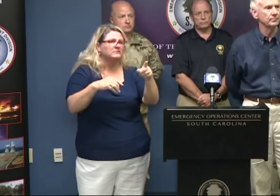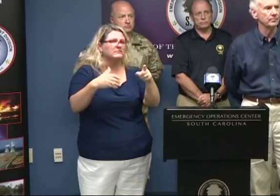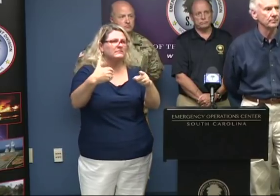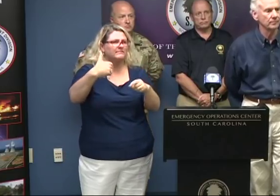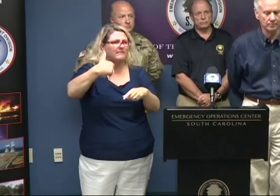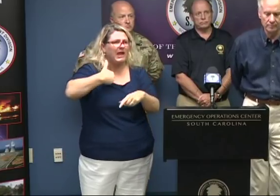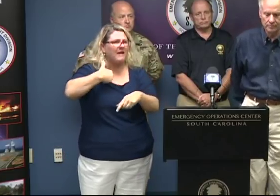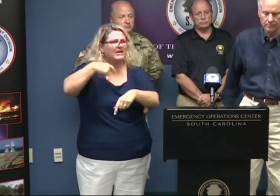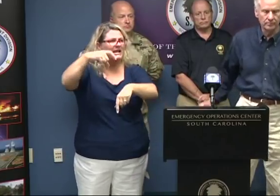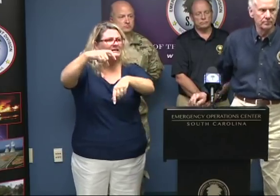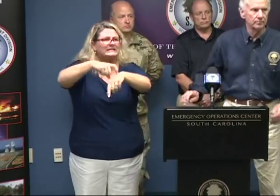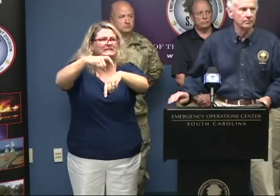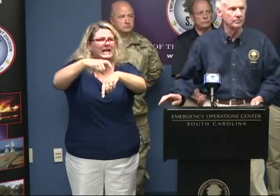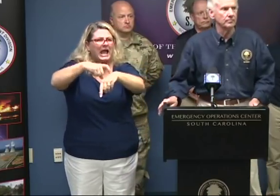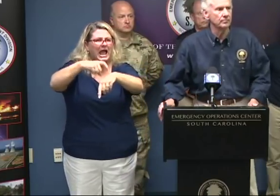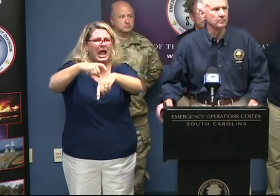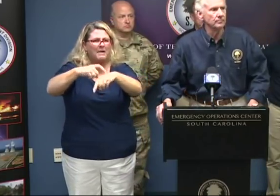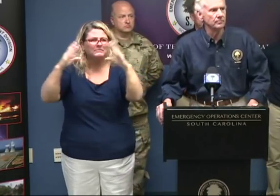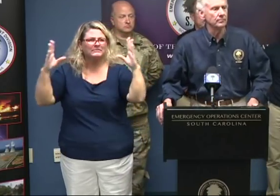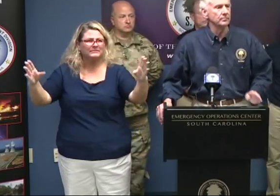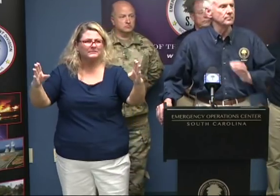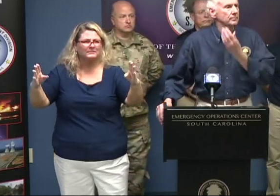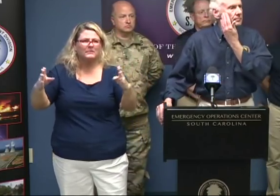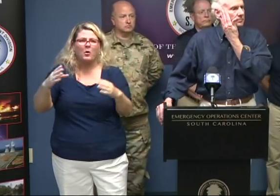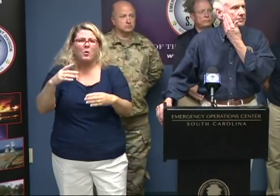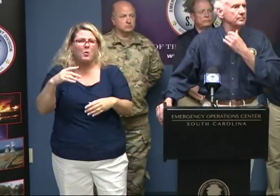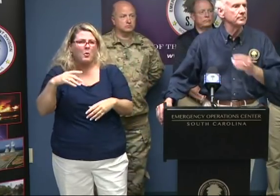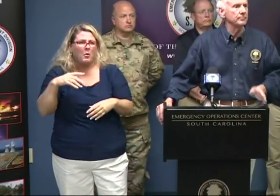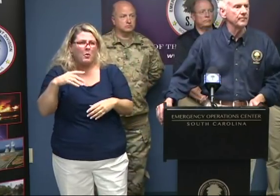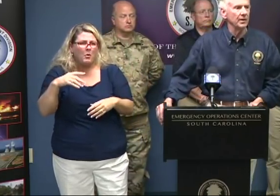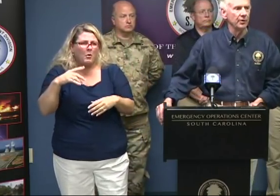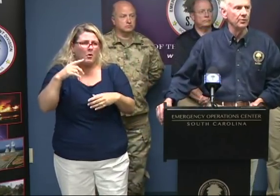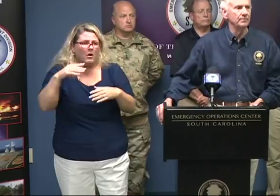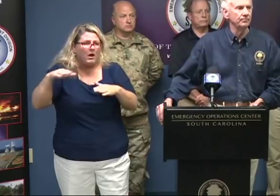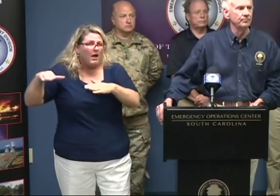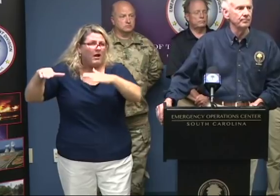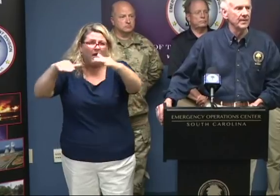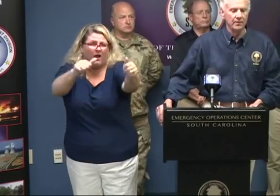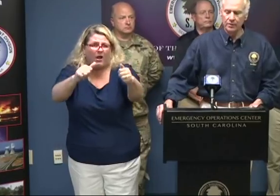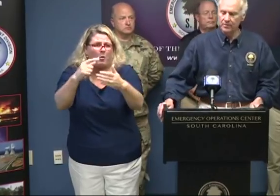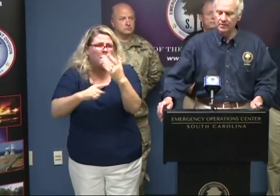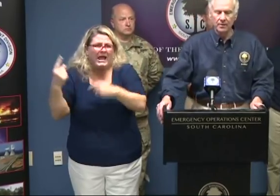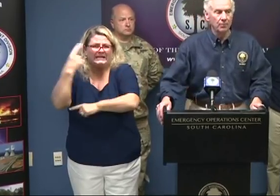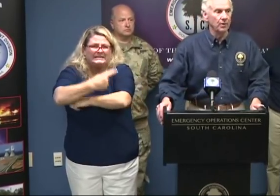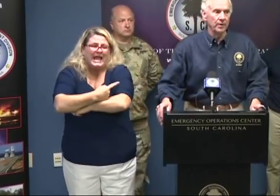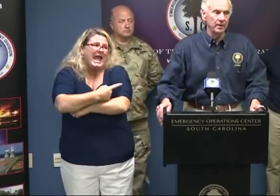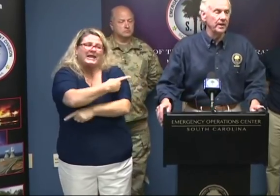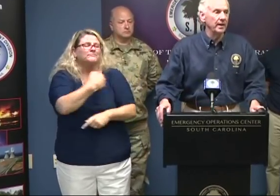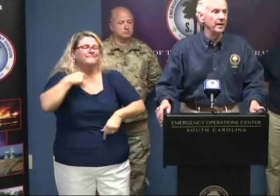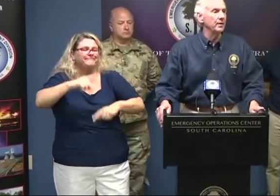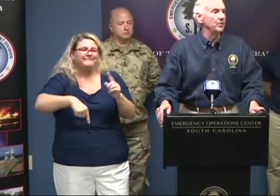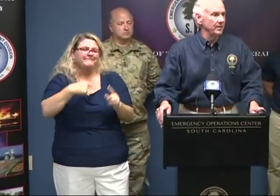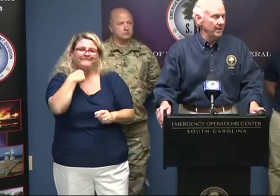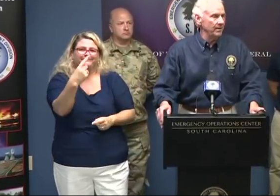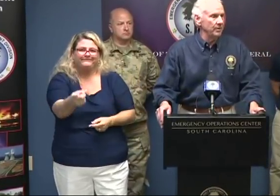right now at this time you could say sometime this week when evacuations could be looked at? No, no, sir. We're looking at it all the time.